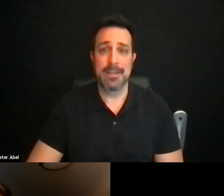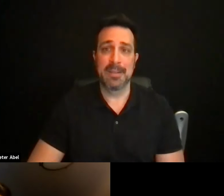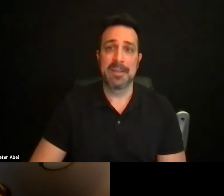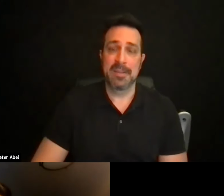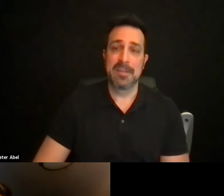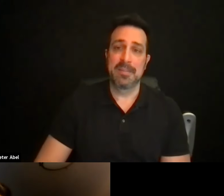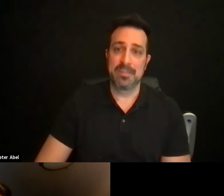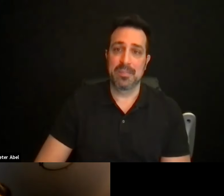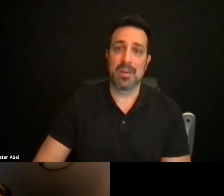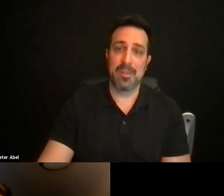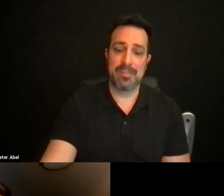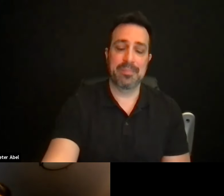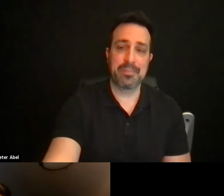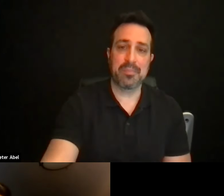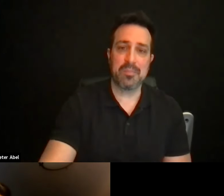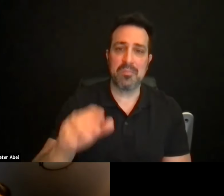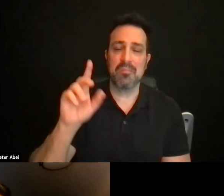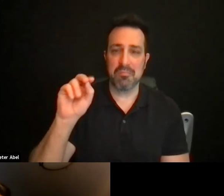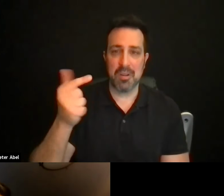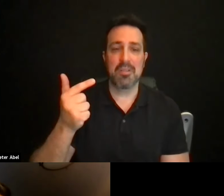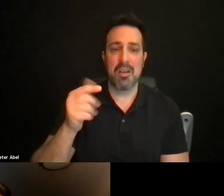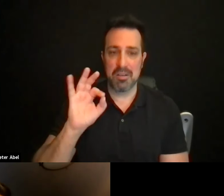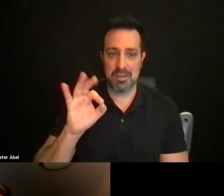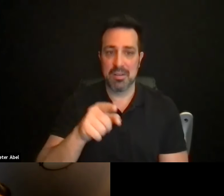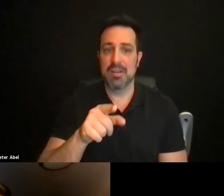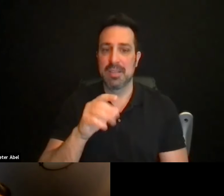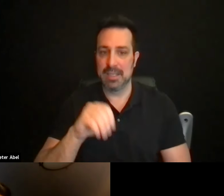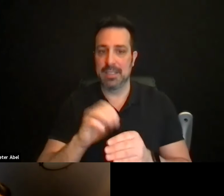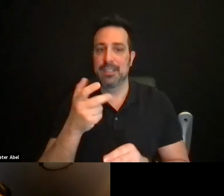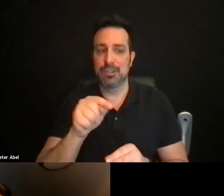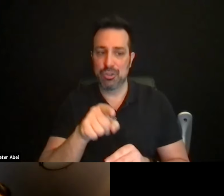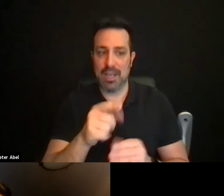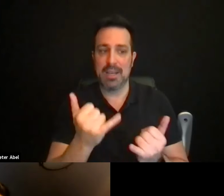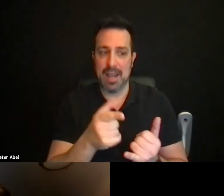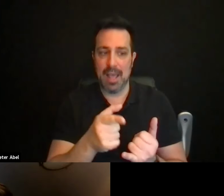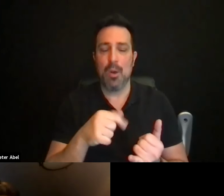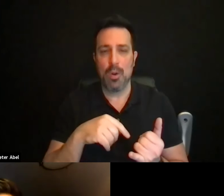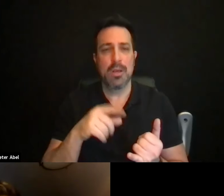longer find those loopholes and make our communities safe for